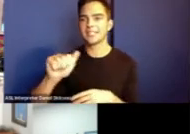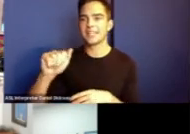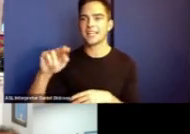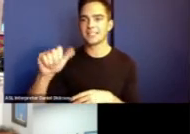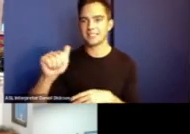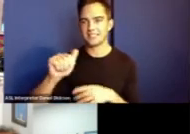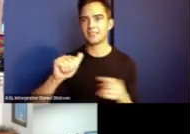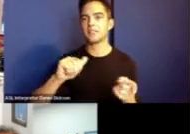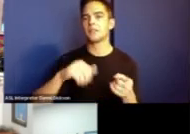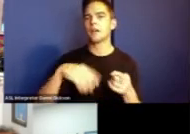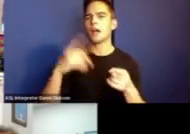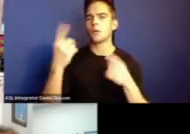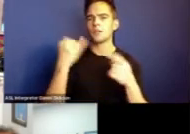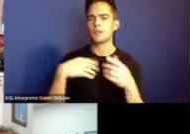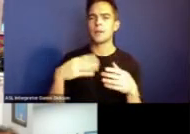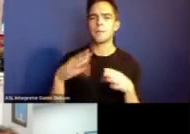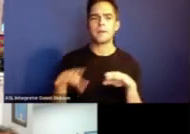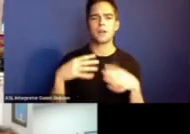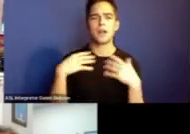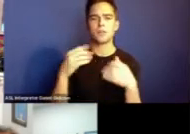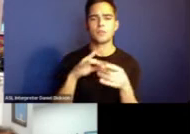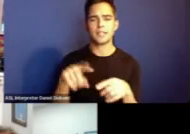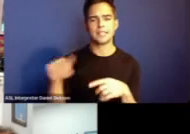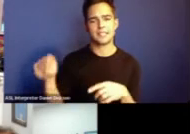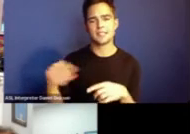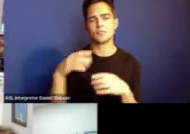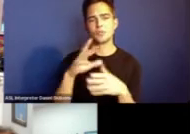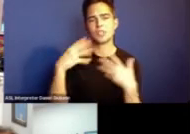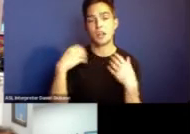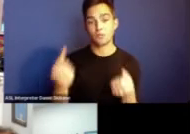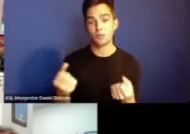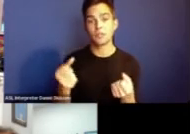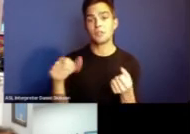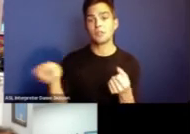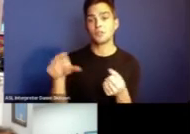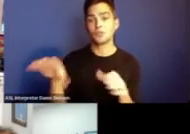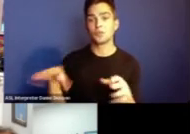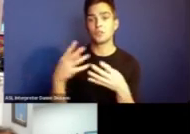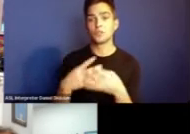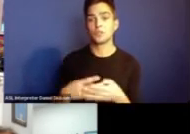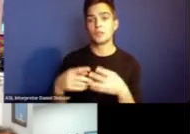behavioral health related needs or the recovery outcomes for people who do screened positive for traumatic brain injury.